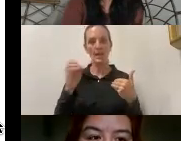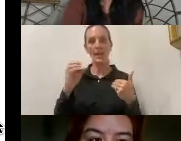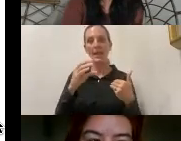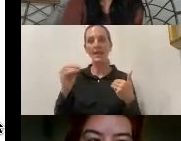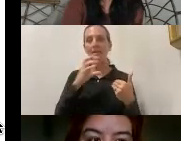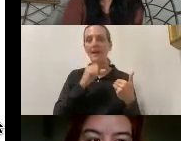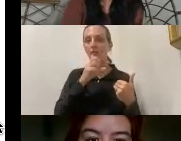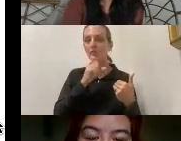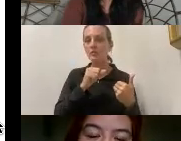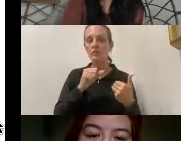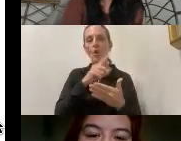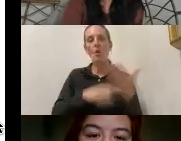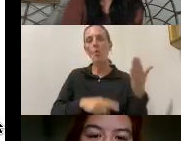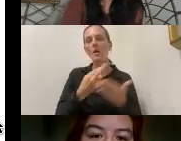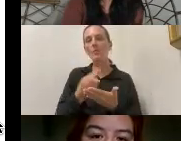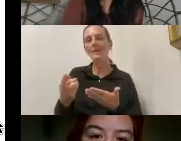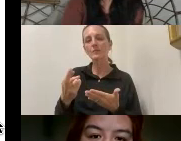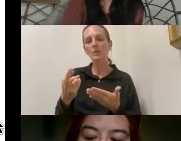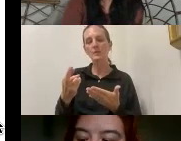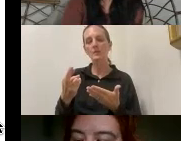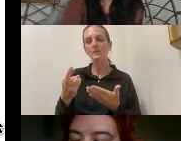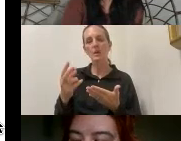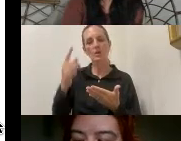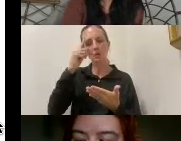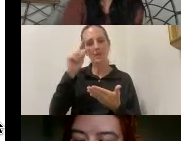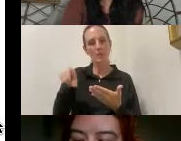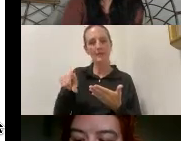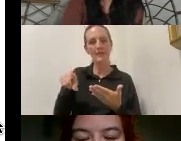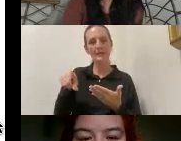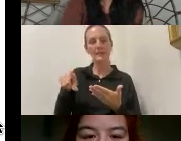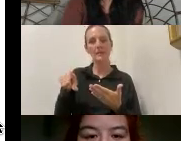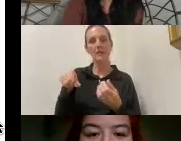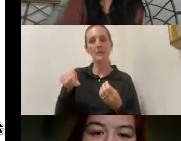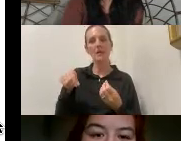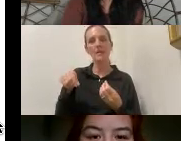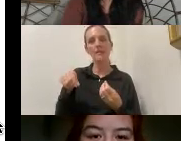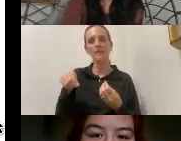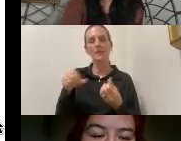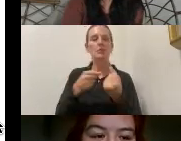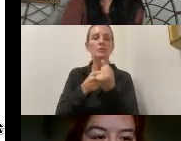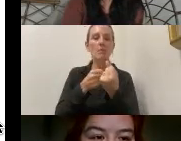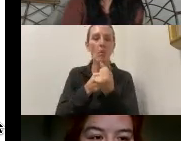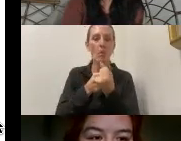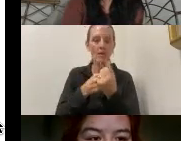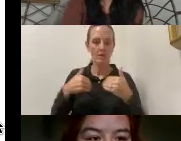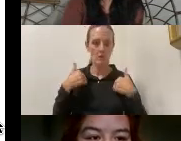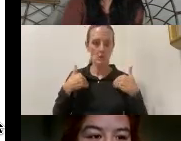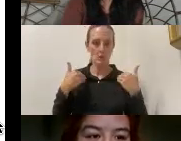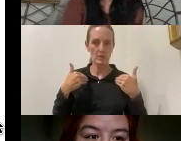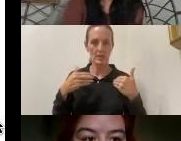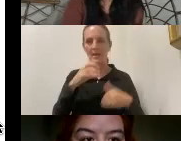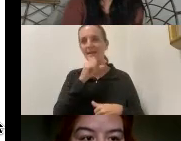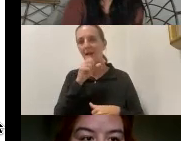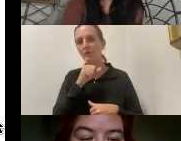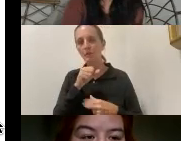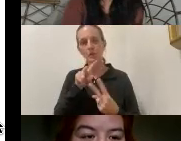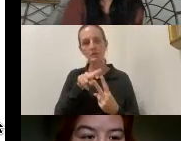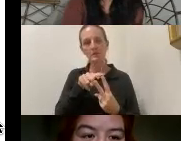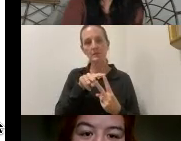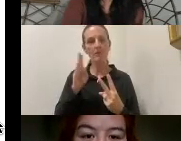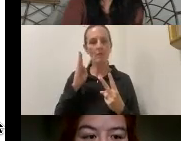do you believe Wabasca needs to support youth and Elders in future projects or projects